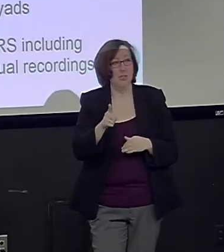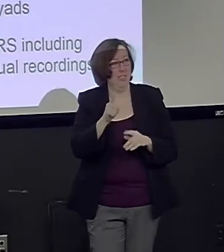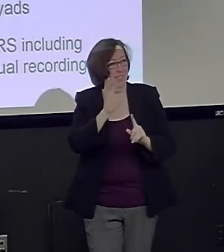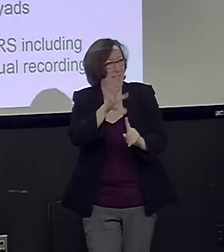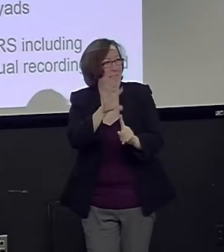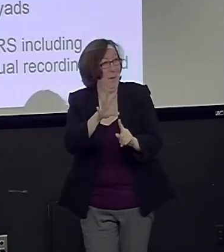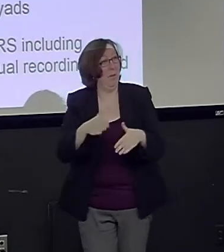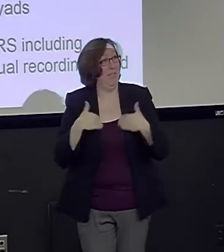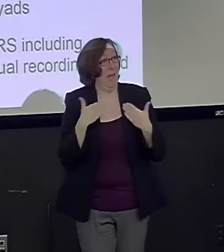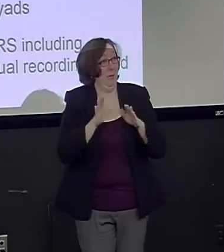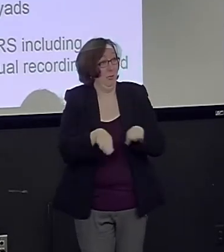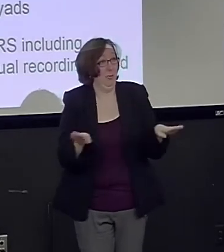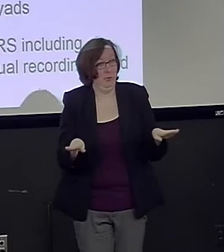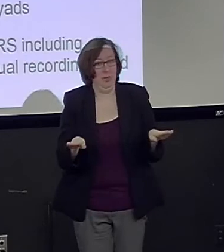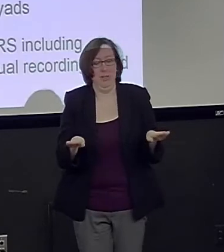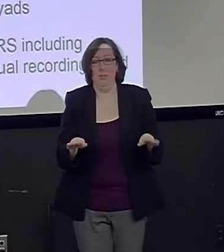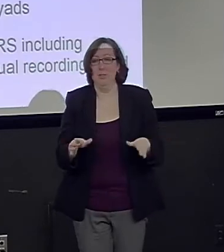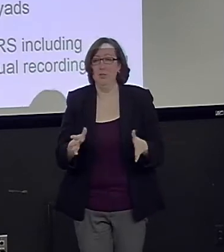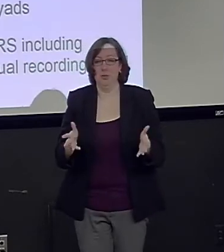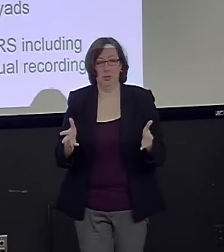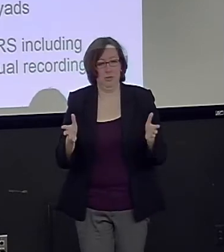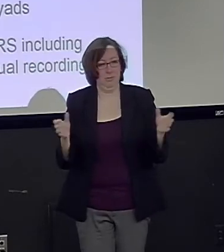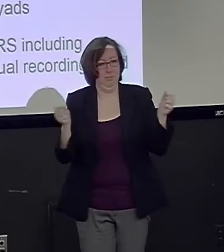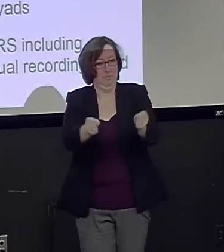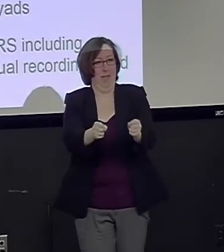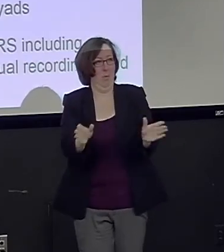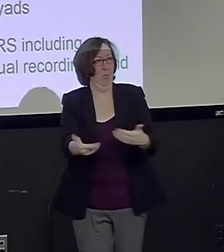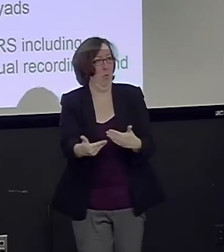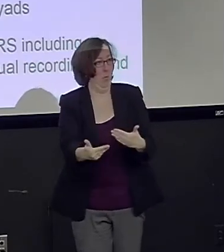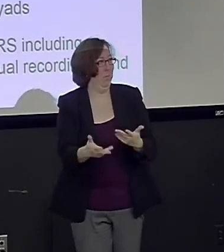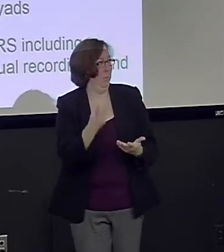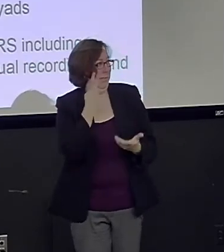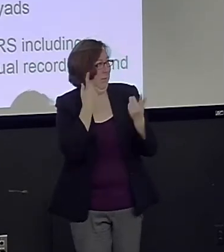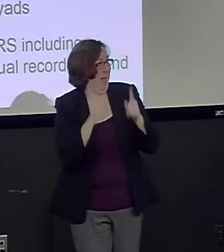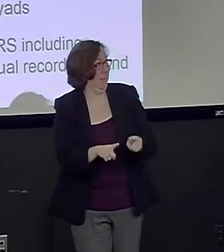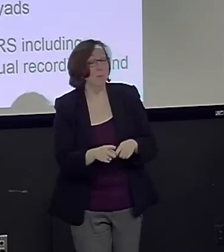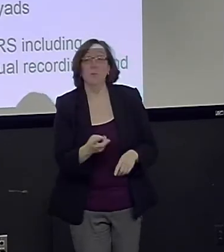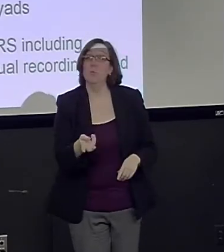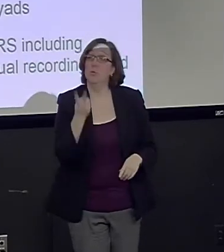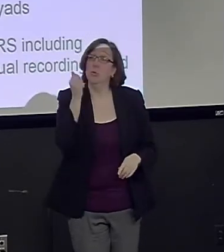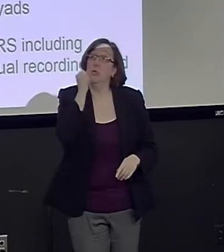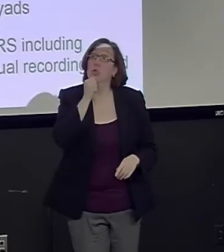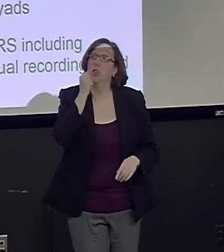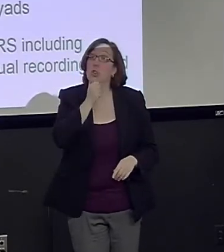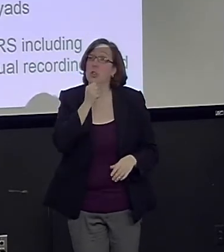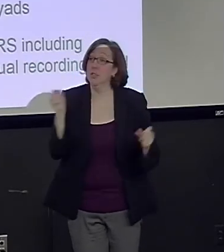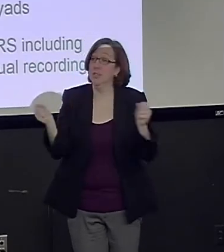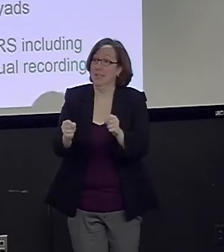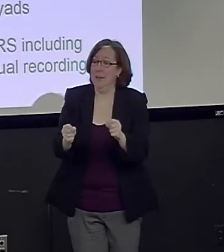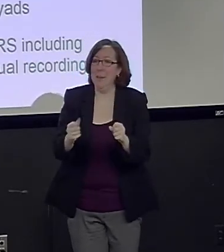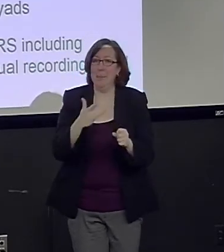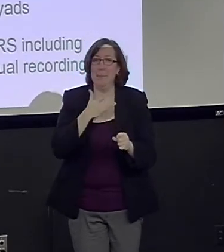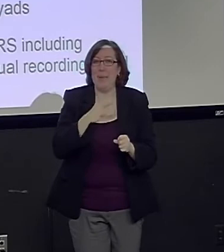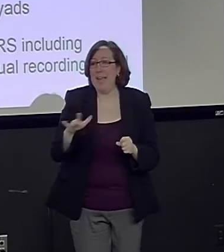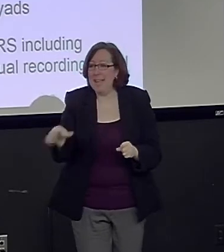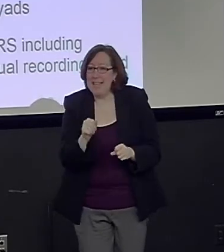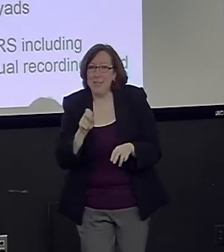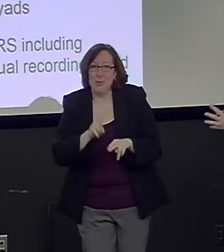and just see what they would do. And when you put two girls in the room, they would take the two chairs that were placed there and they would pull them together